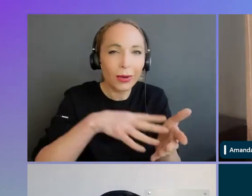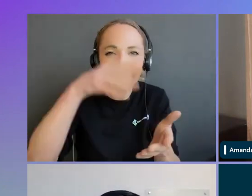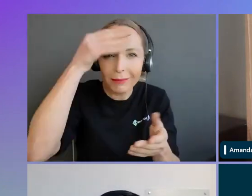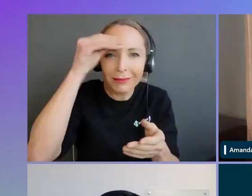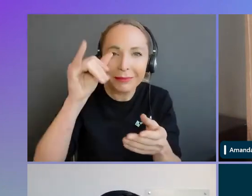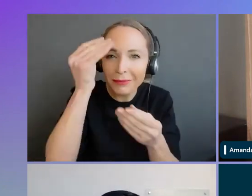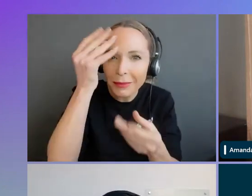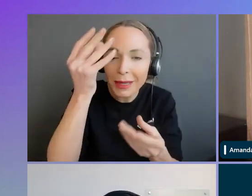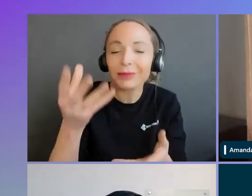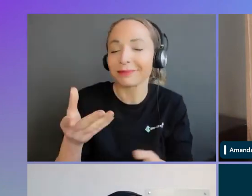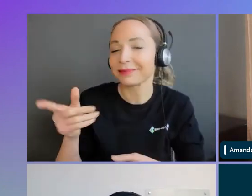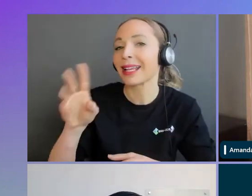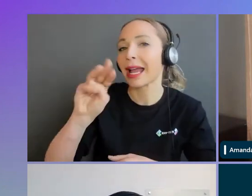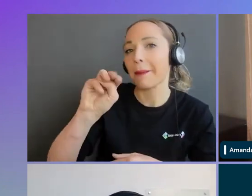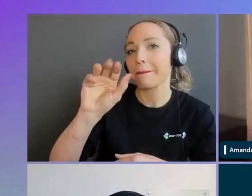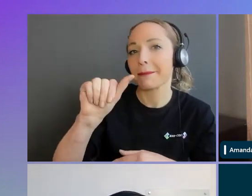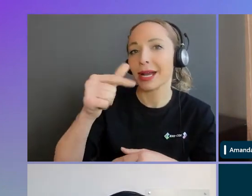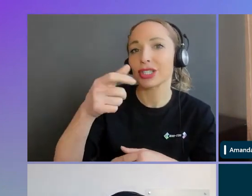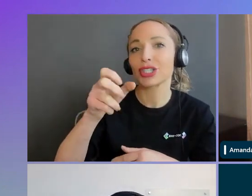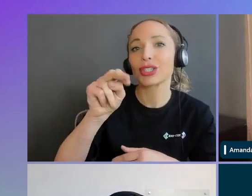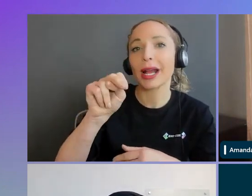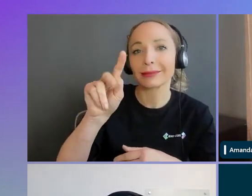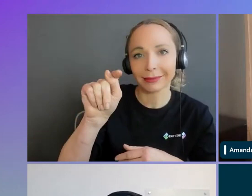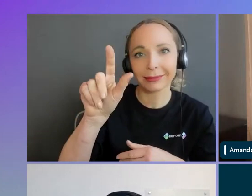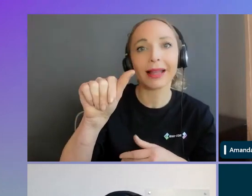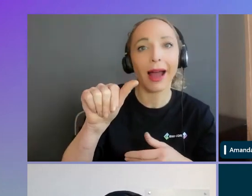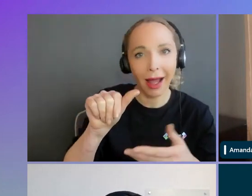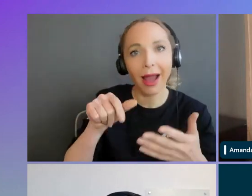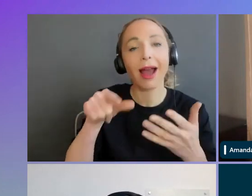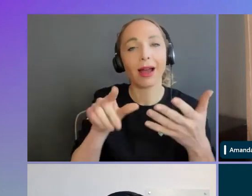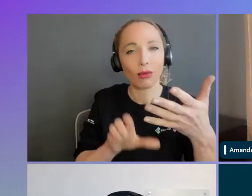acceptance criteria library that I've written. Again and includes